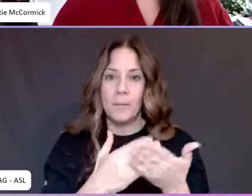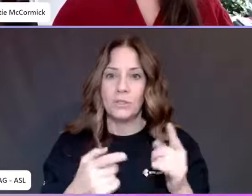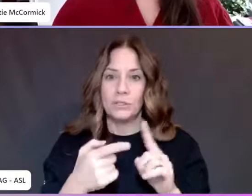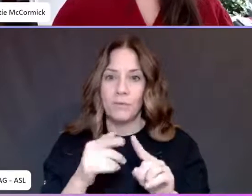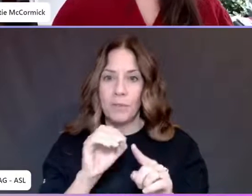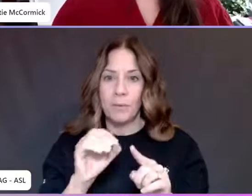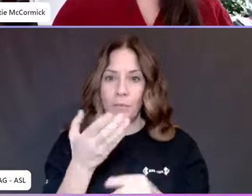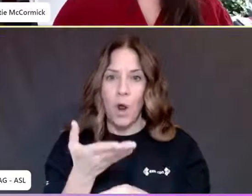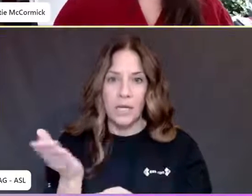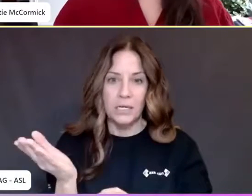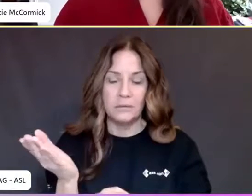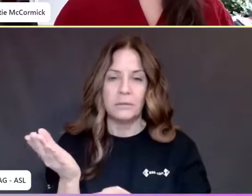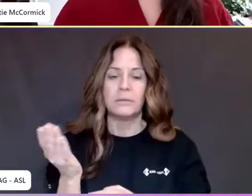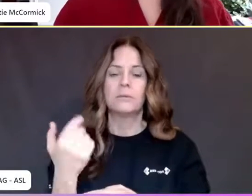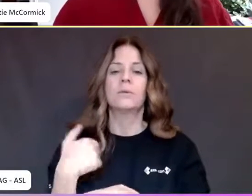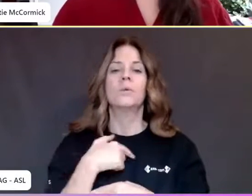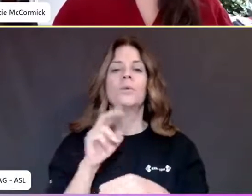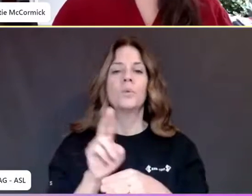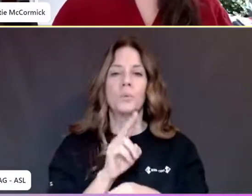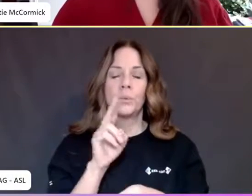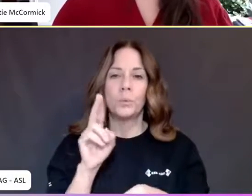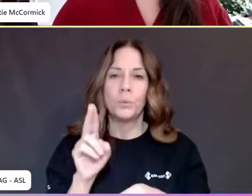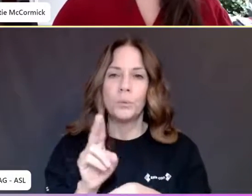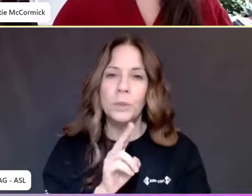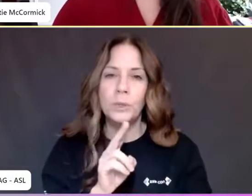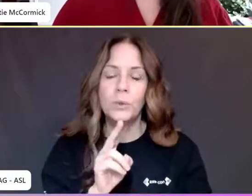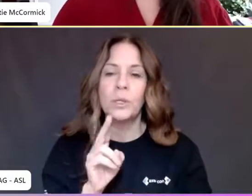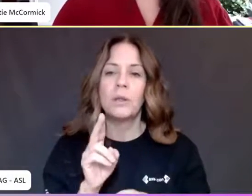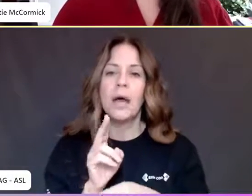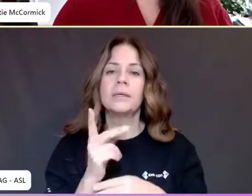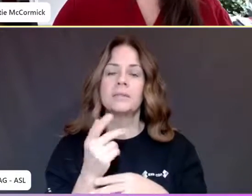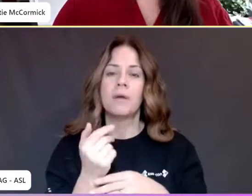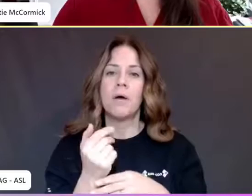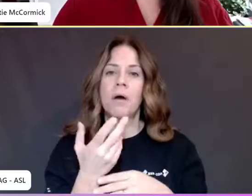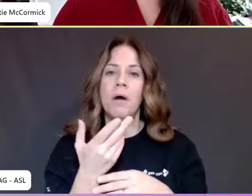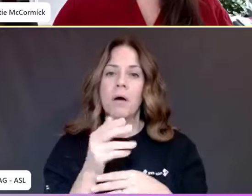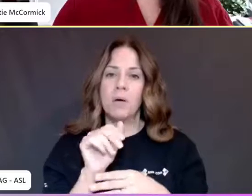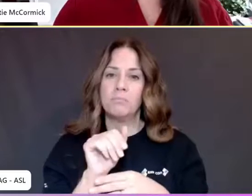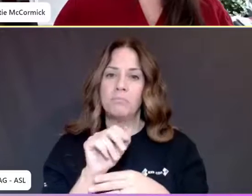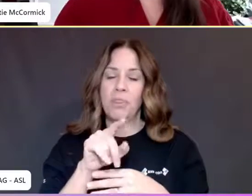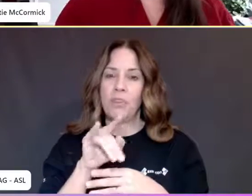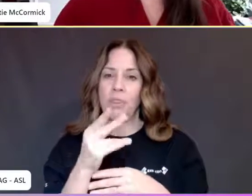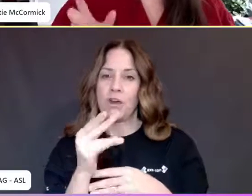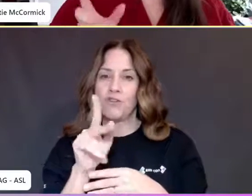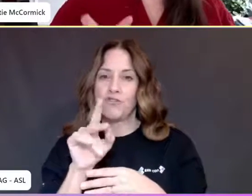you're doing this at scale, maybe it make sure you're reaching all corners of the.